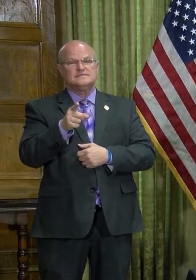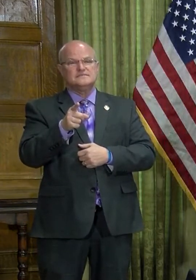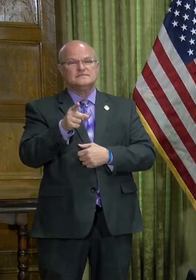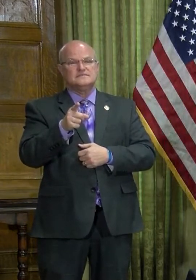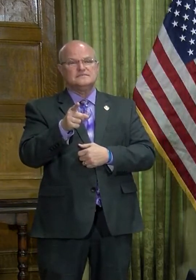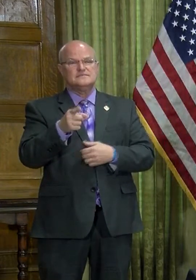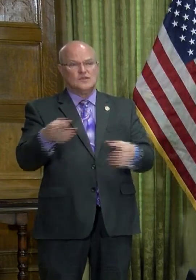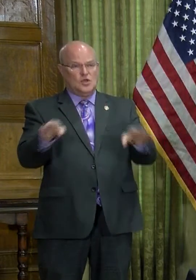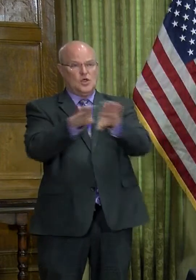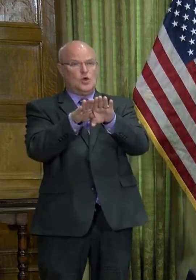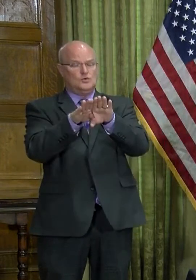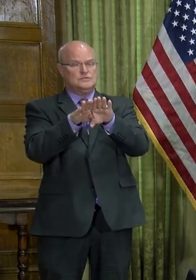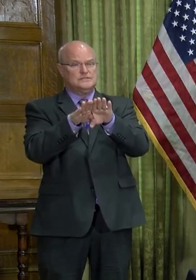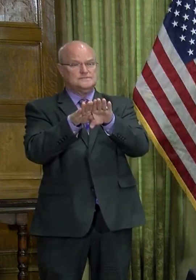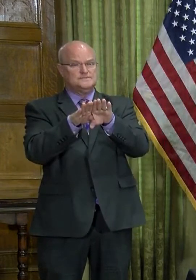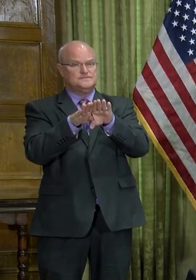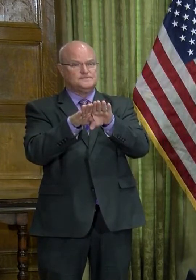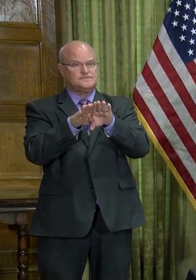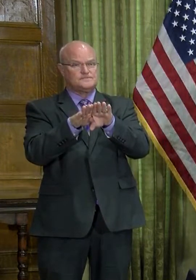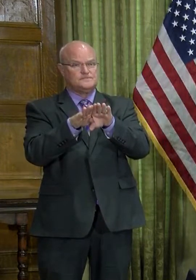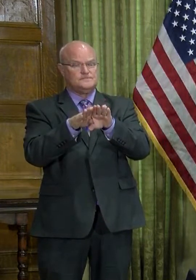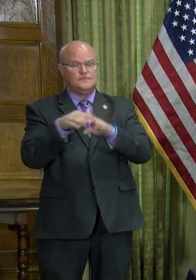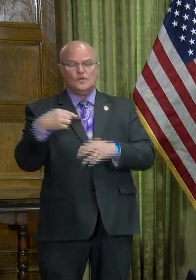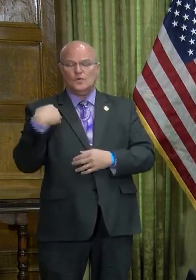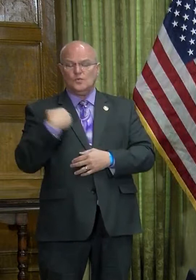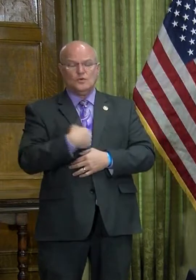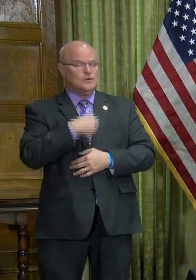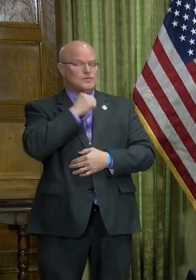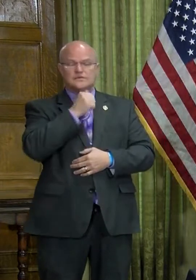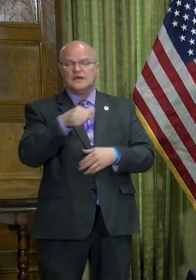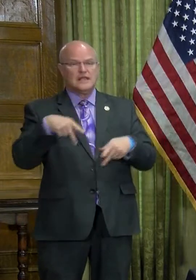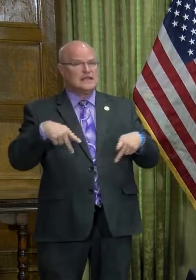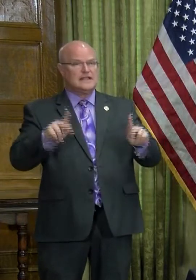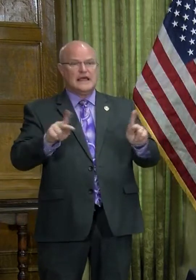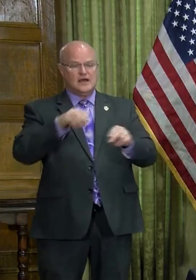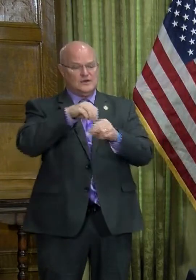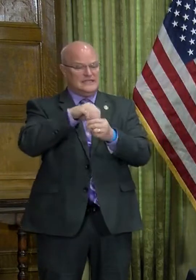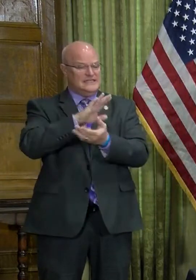continue with the alternative methods of instruction for the